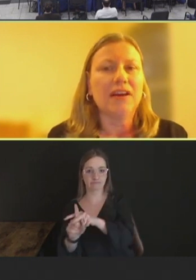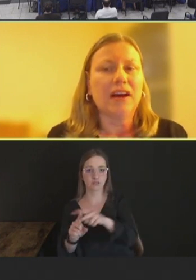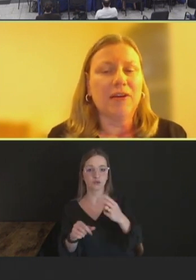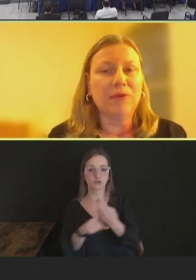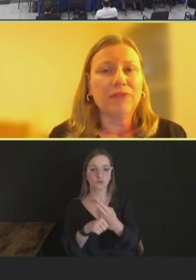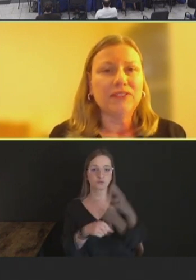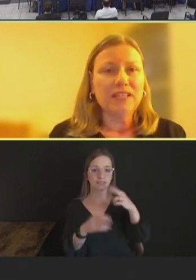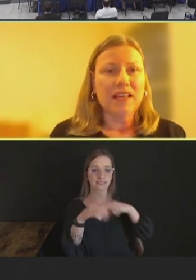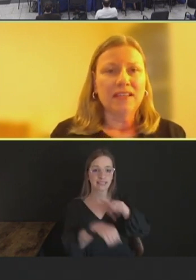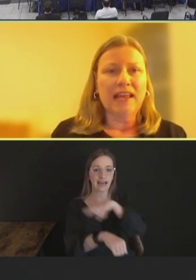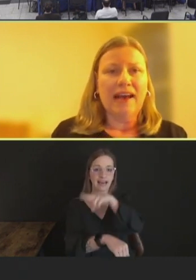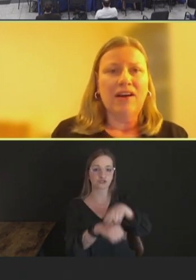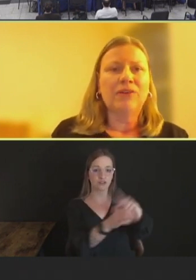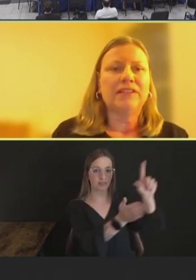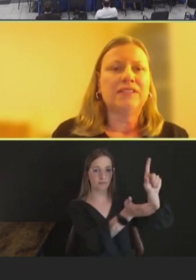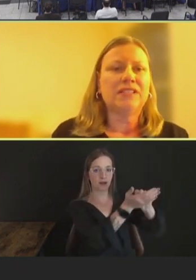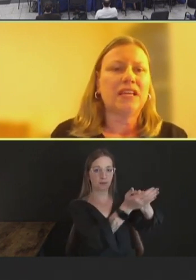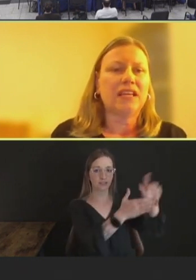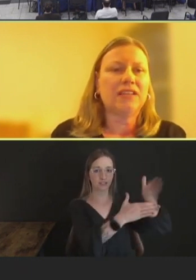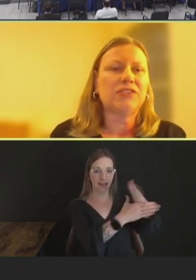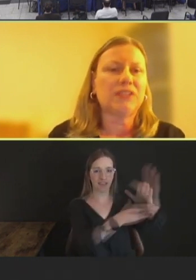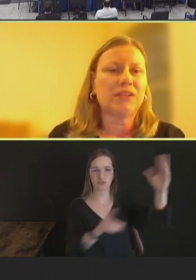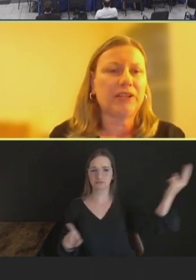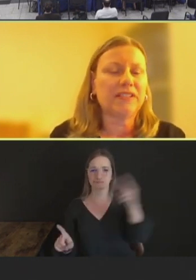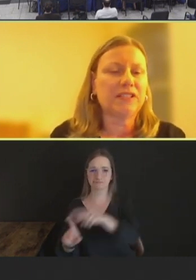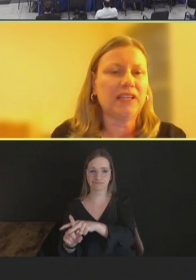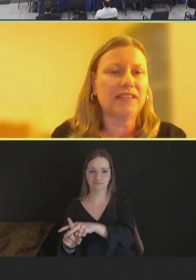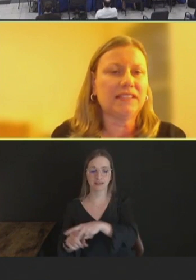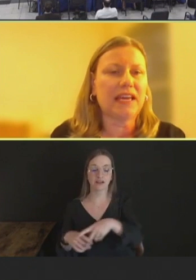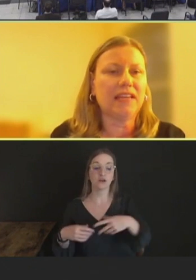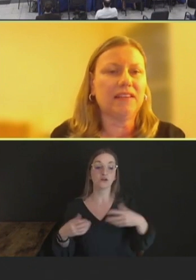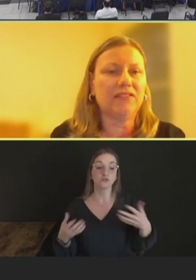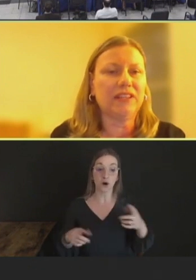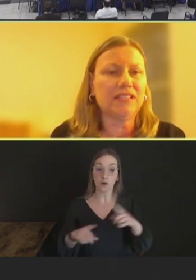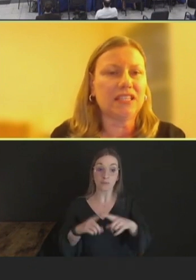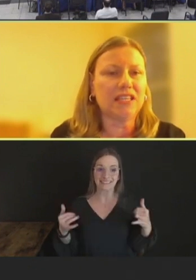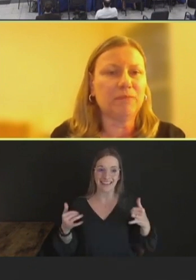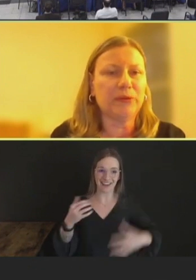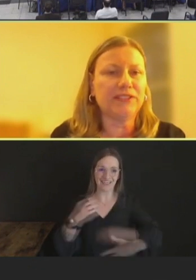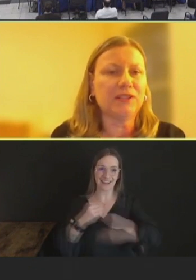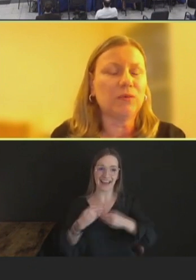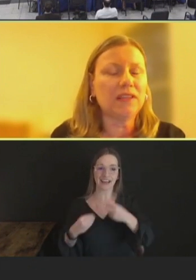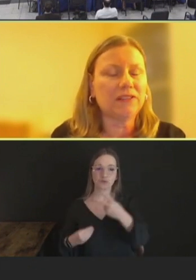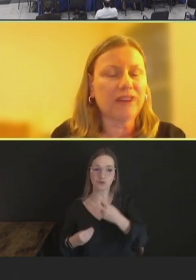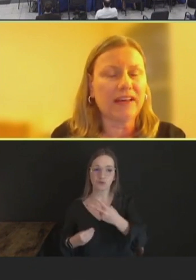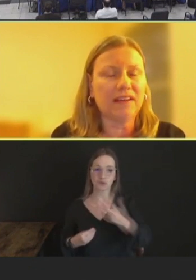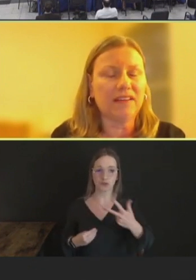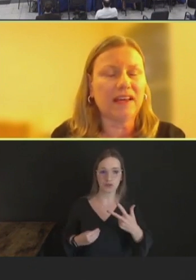What we've done now is each participating side in the VSD builds a weekly file that